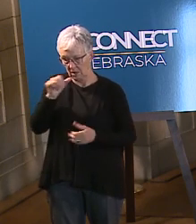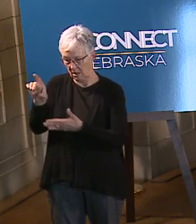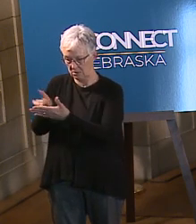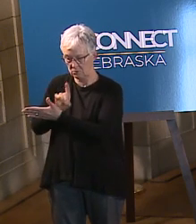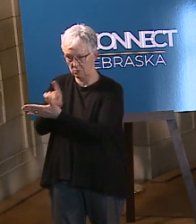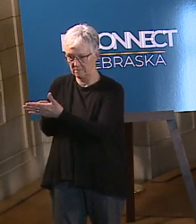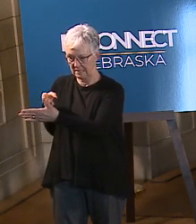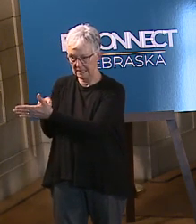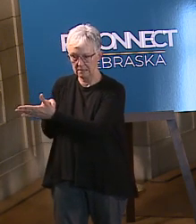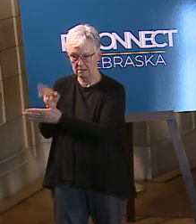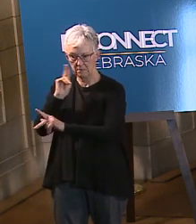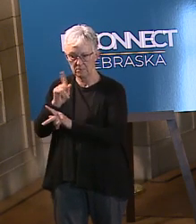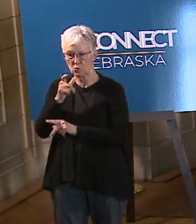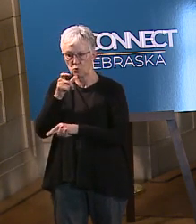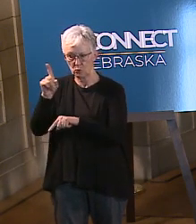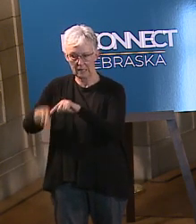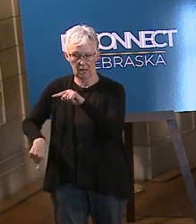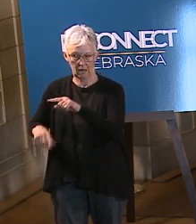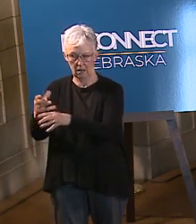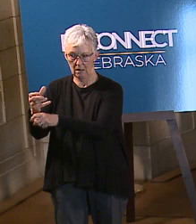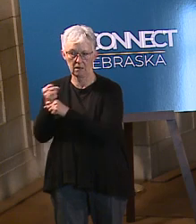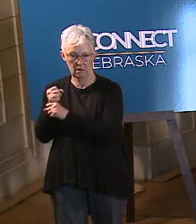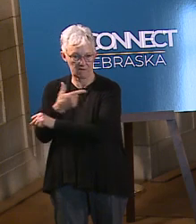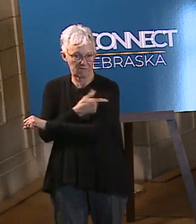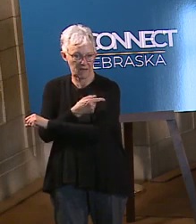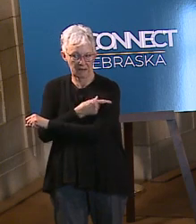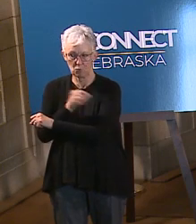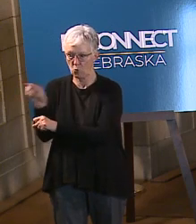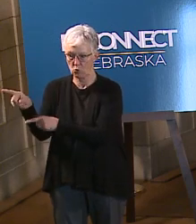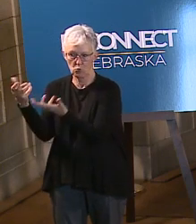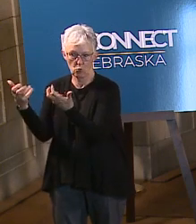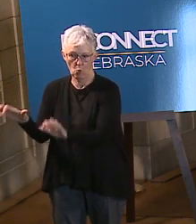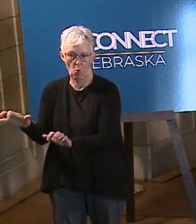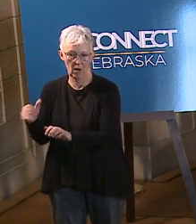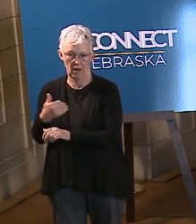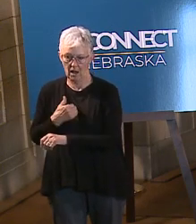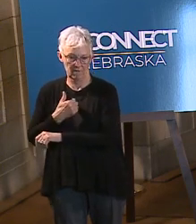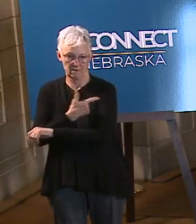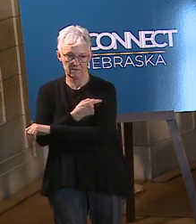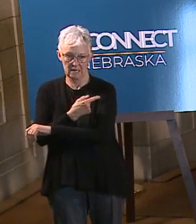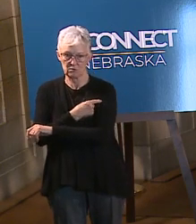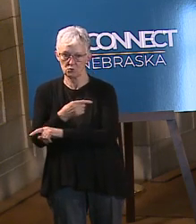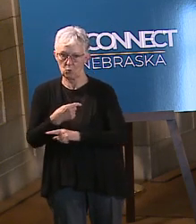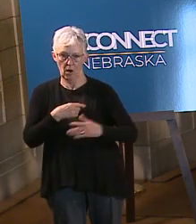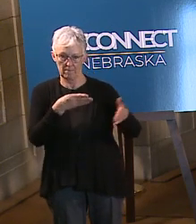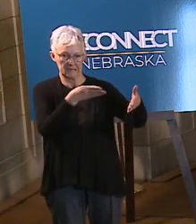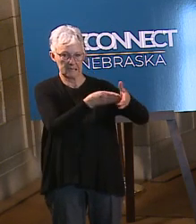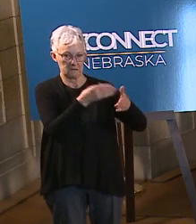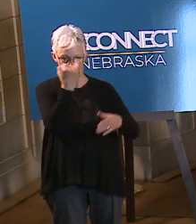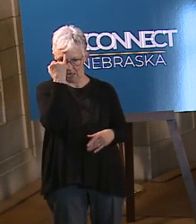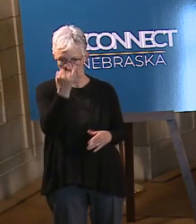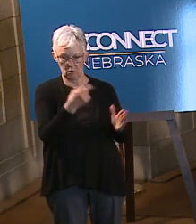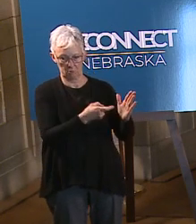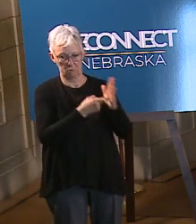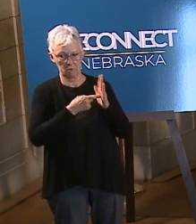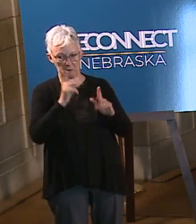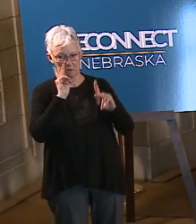IF YOU HAVE CONCERNS BUT THAT'S A PERSONAL DECISION AND SO WE SHOULD NOT BE DISCRIMINATING